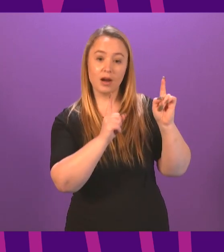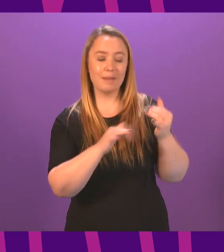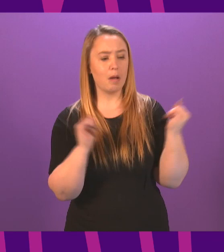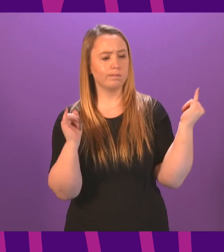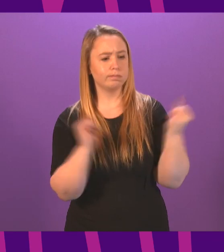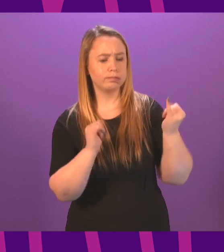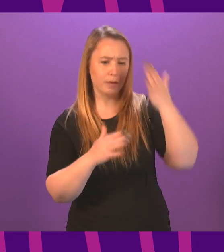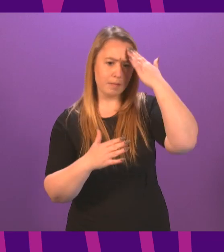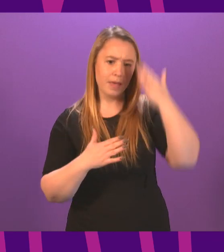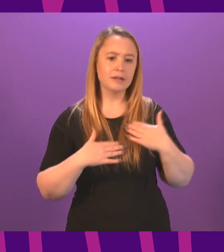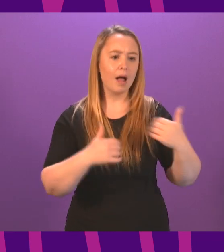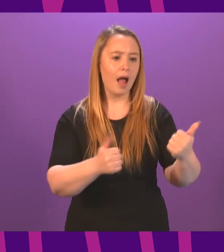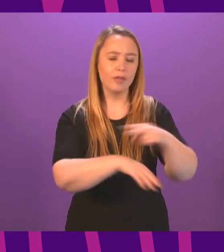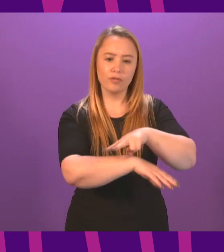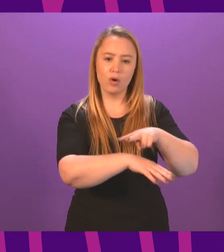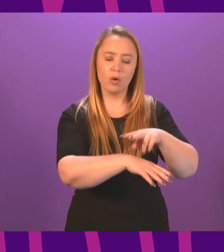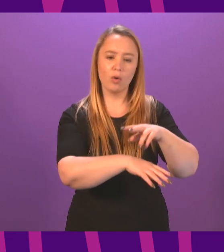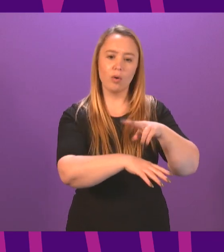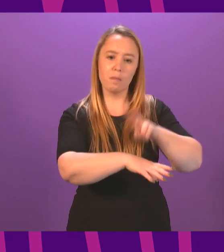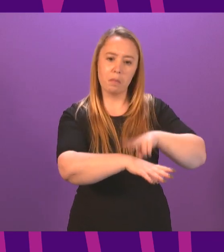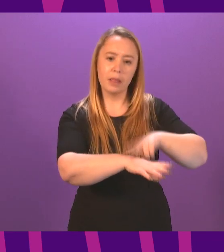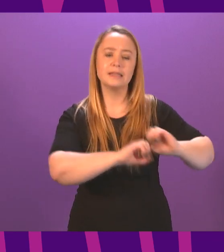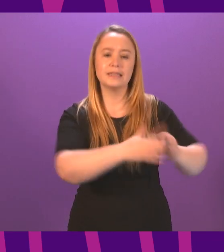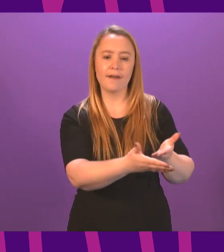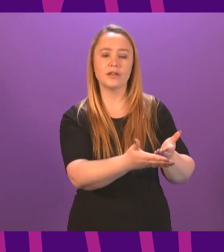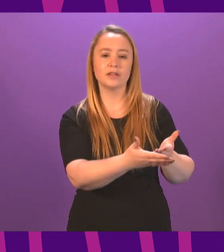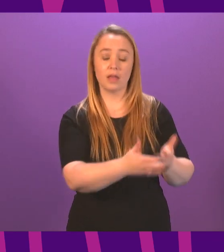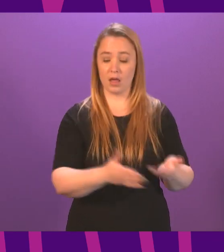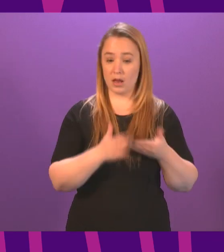service. Now we find that police officers do not even get the support that they need